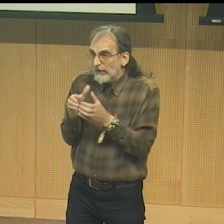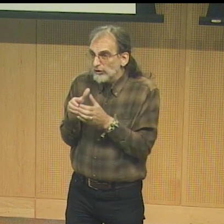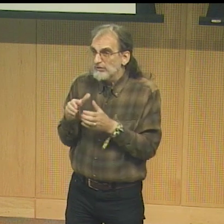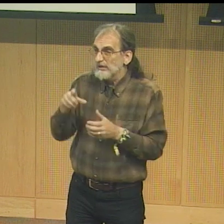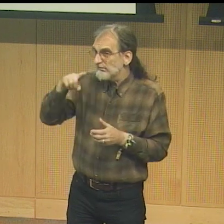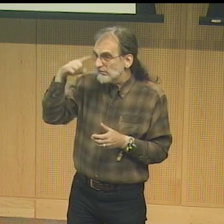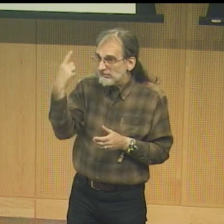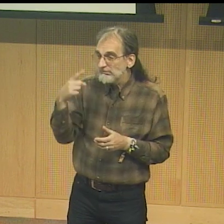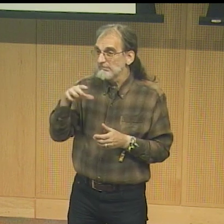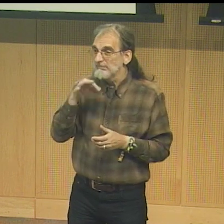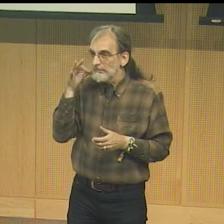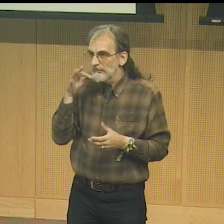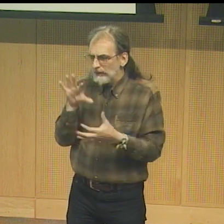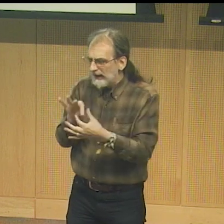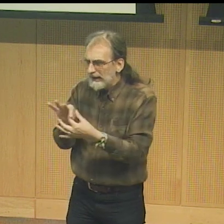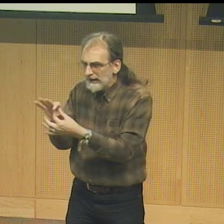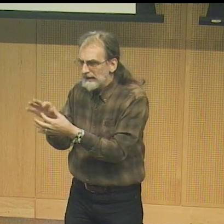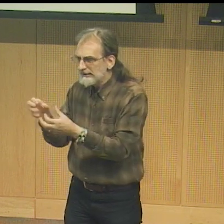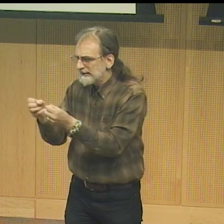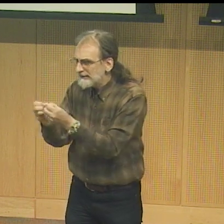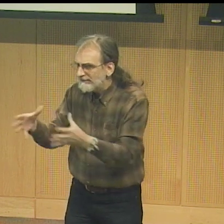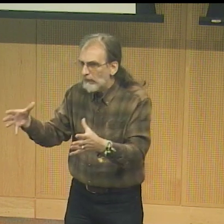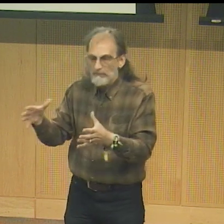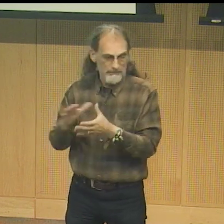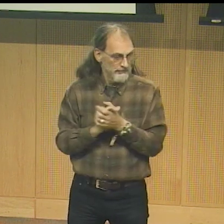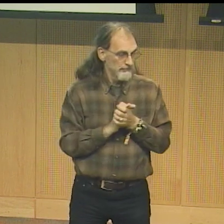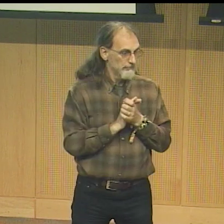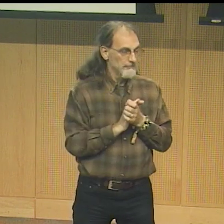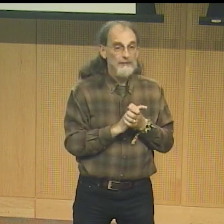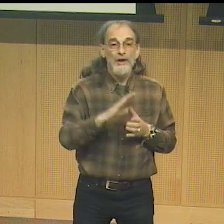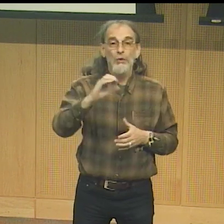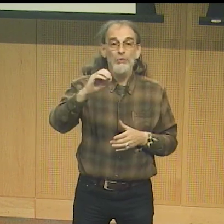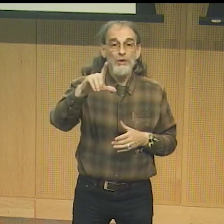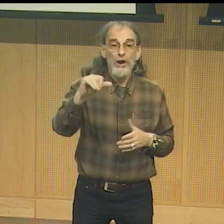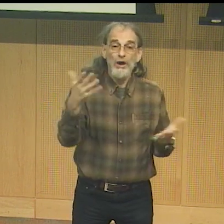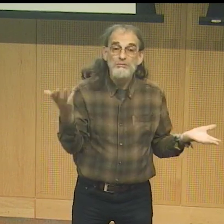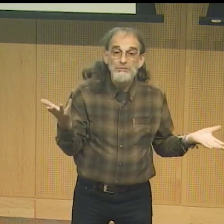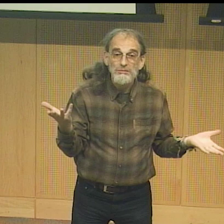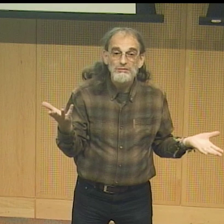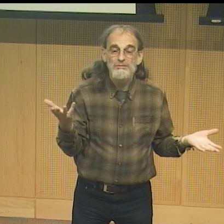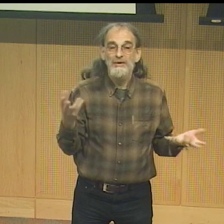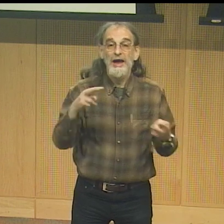We can work with Deaf minorities and CODAs.